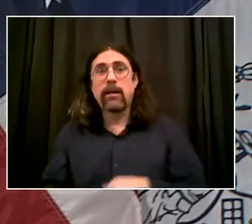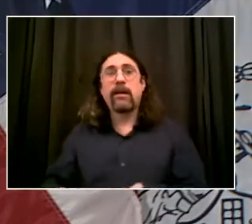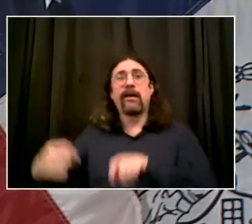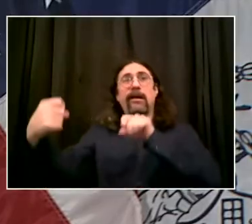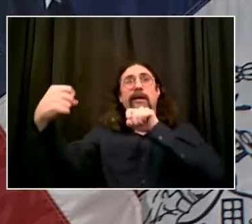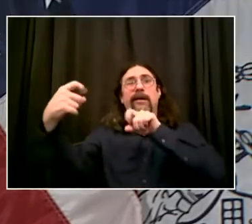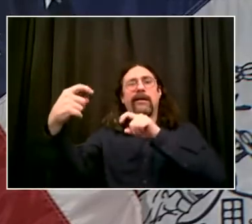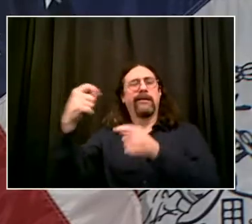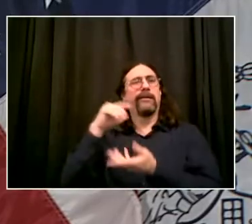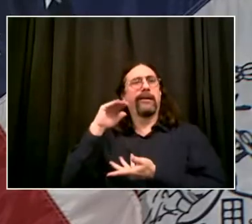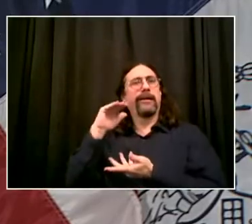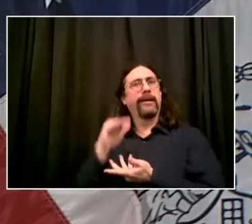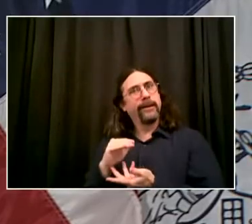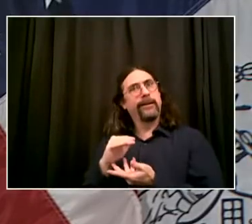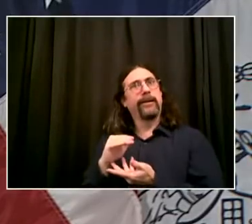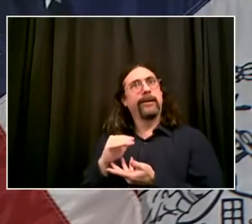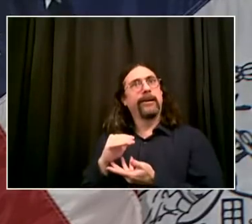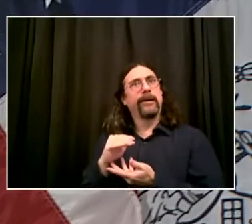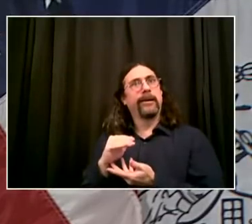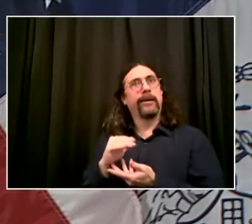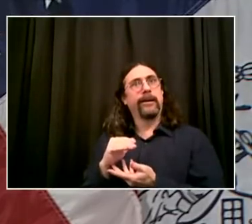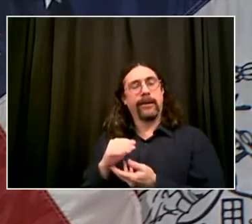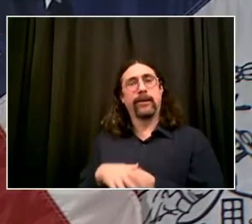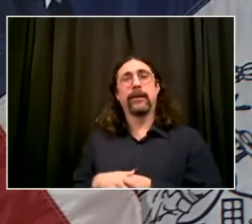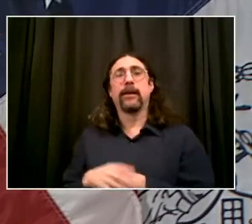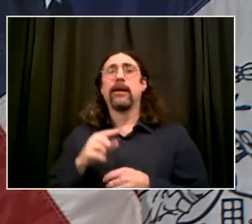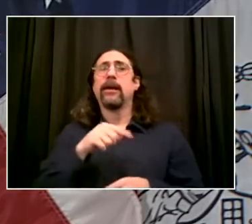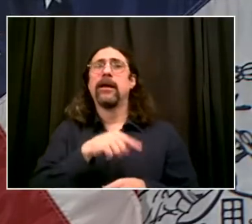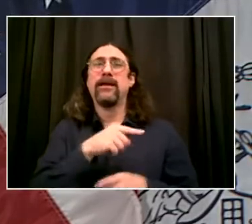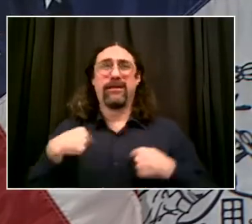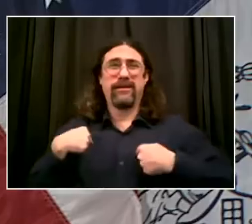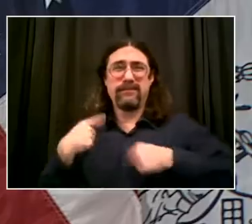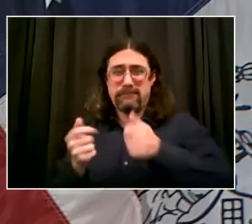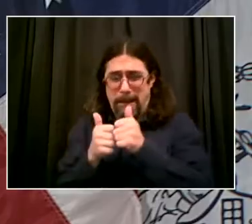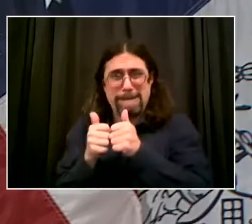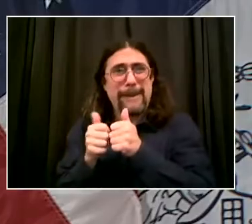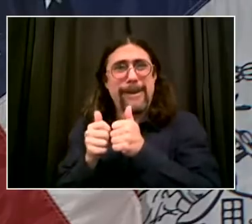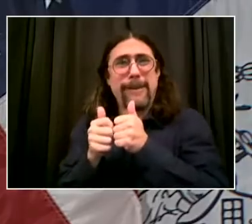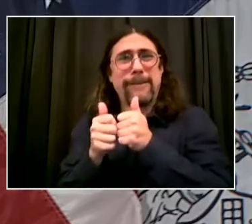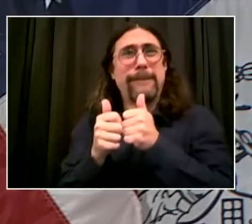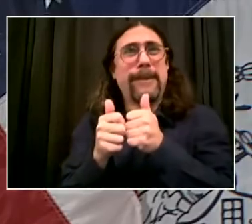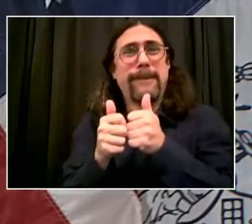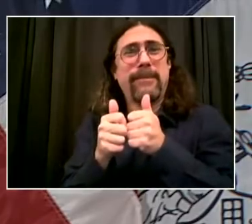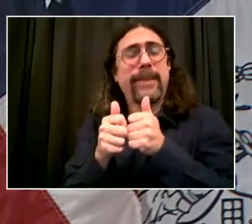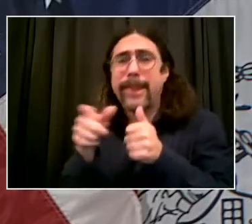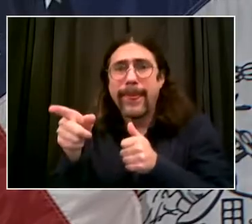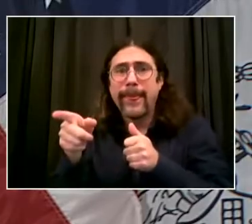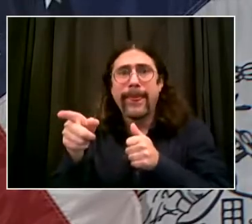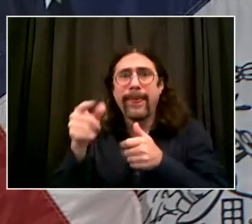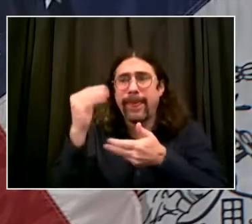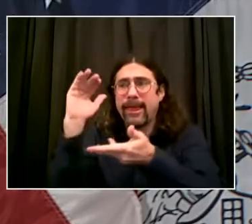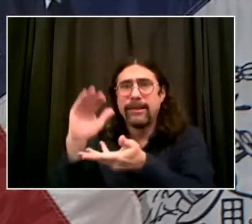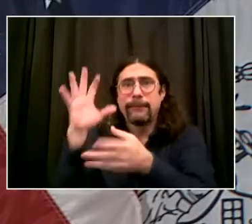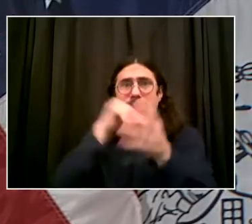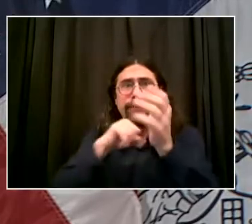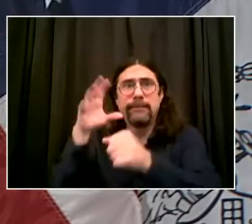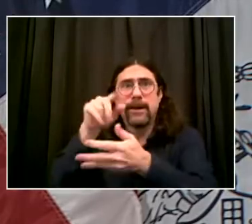CONTINUING AS NORORAML LAST SCHOOL AYER. HE STARTS TO FALL BEHIND, HE E STARTS TO EXPERIENCE SOME OF THAT LEARNING